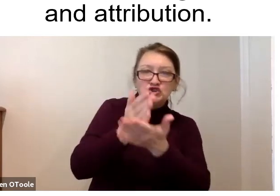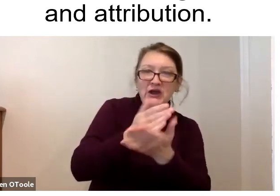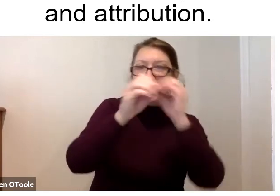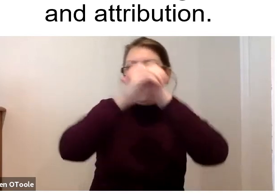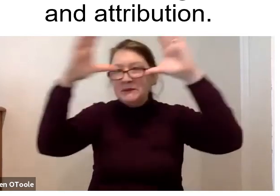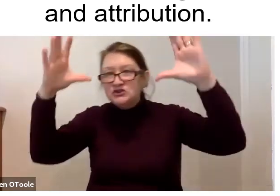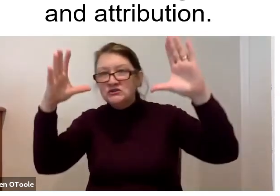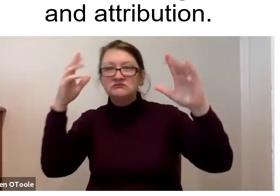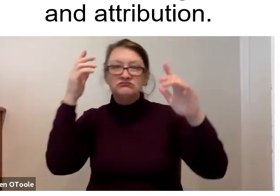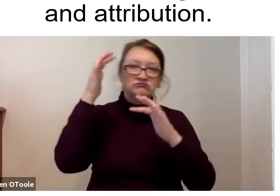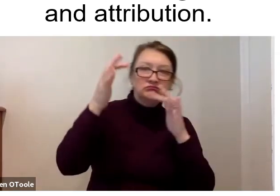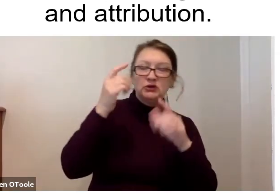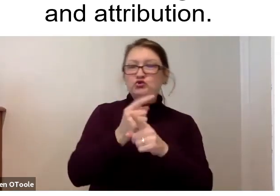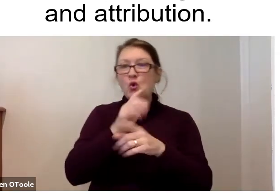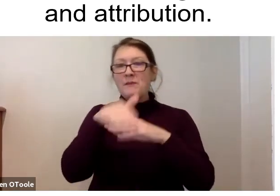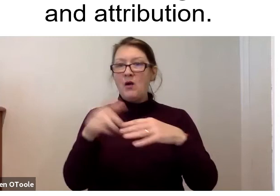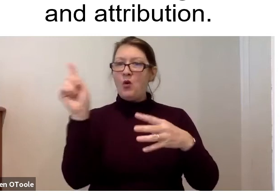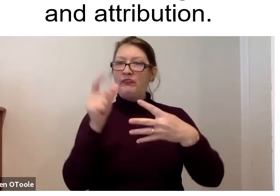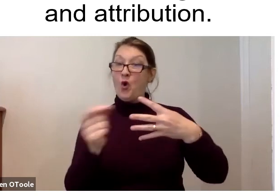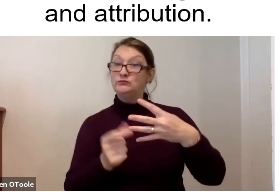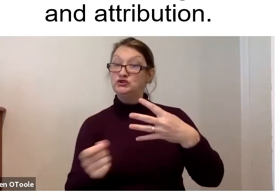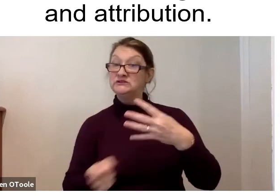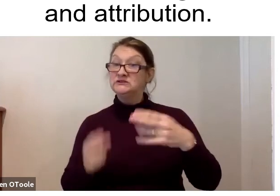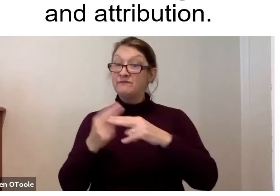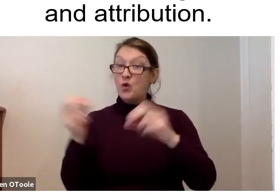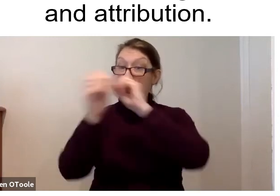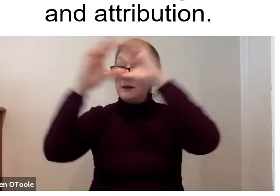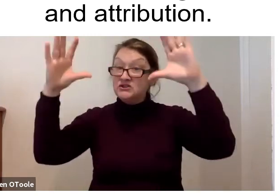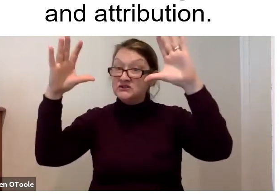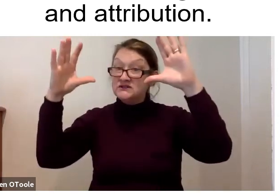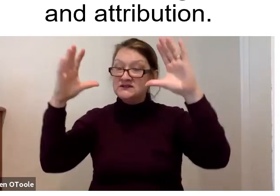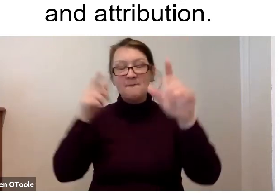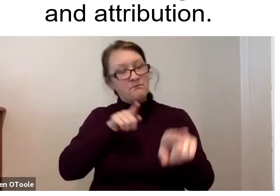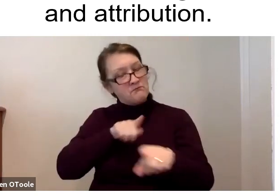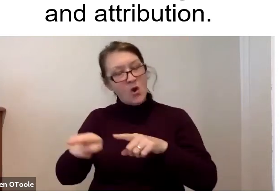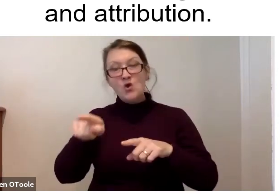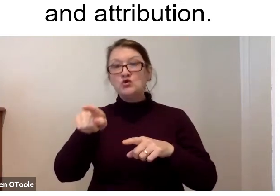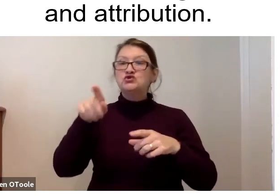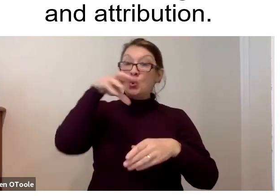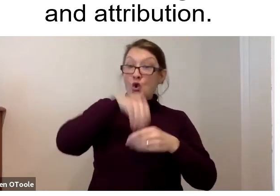Most content creators that I know are more than happy to work with people.